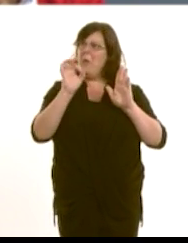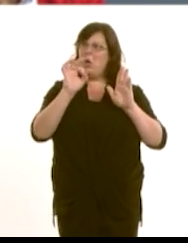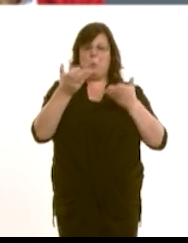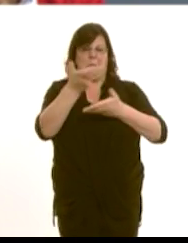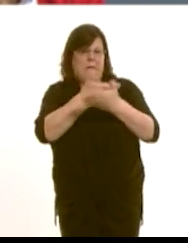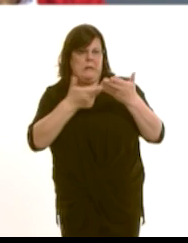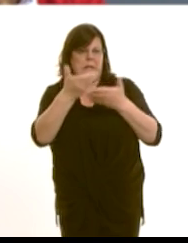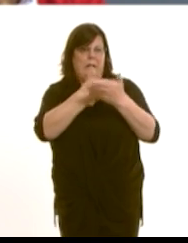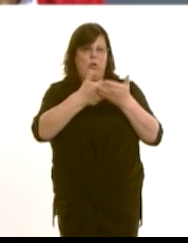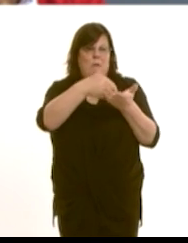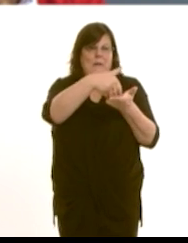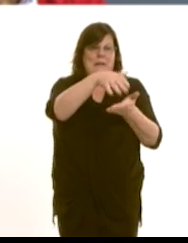the sales process?